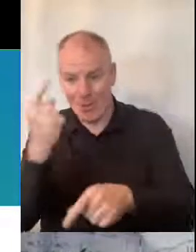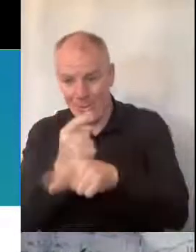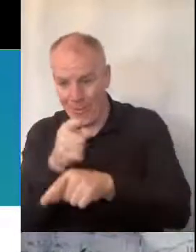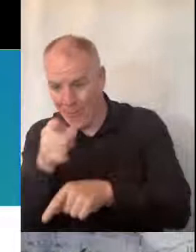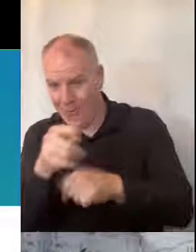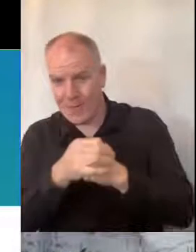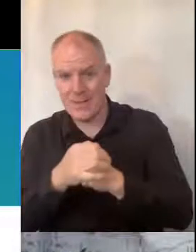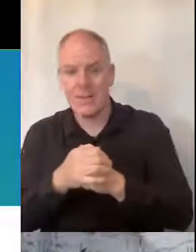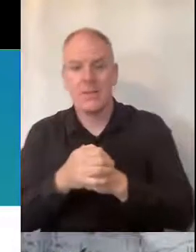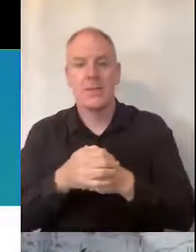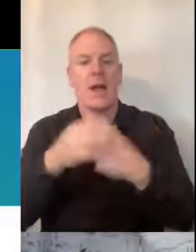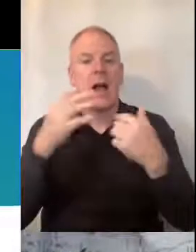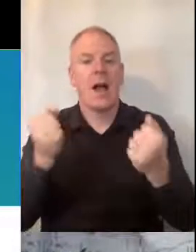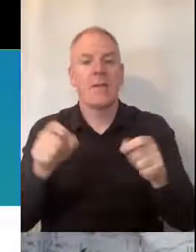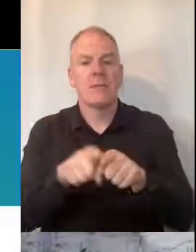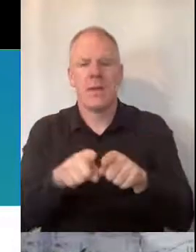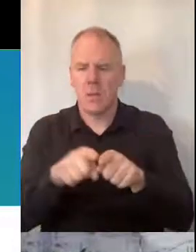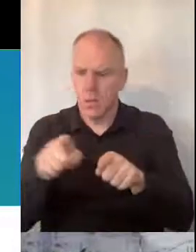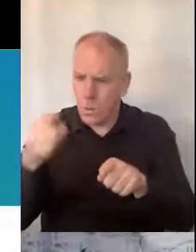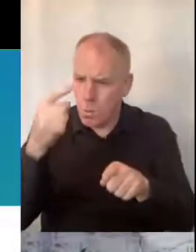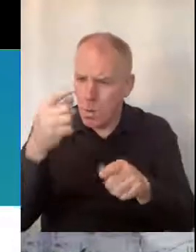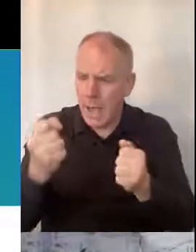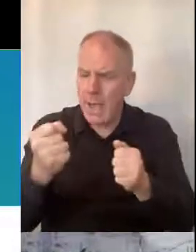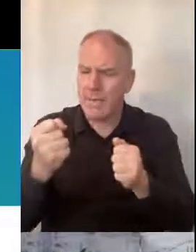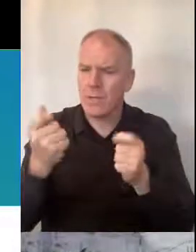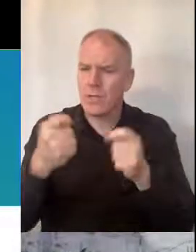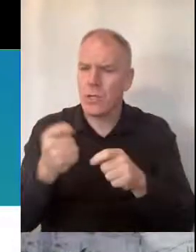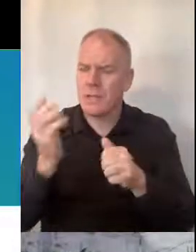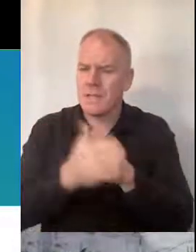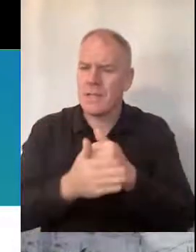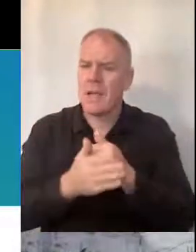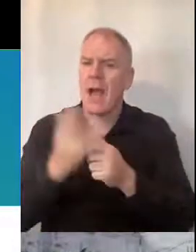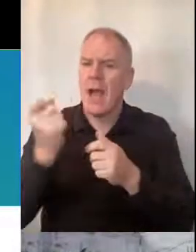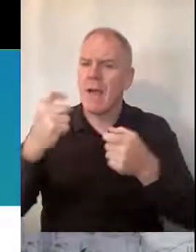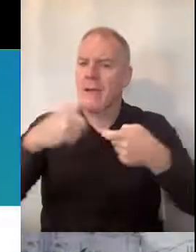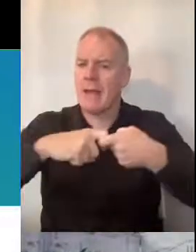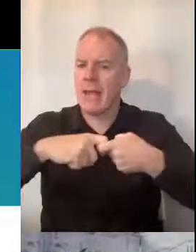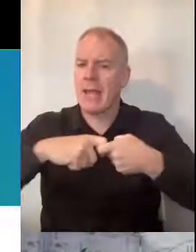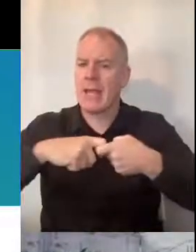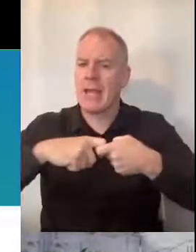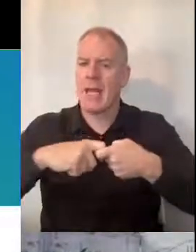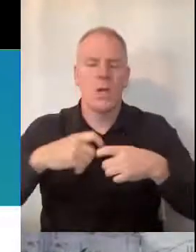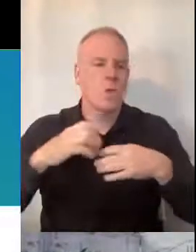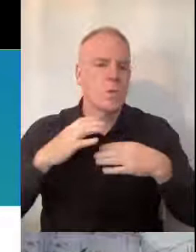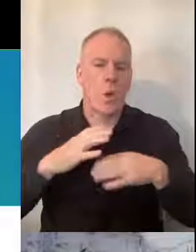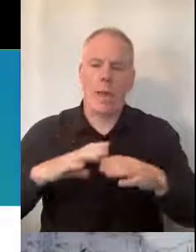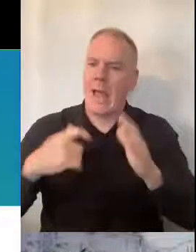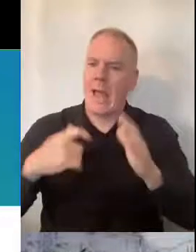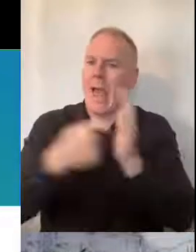I do have Lydia. I don't know if you've shared it already, but I do have a link three I don't like to add links throughout the session.